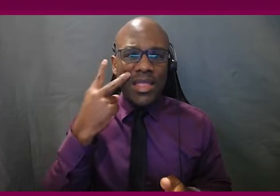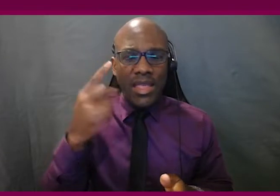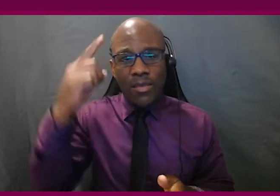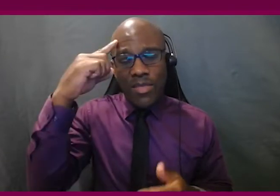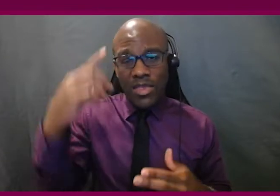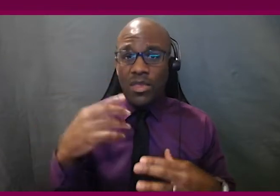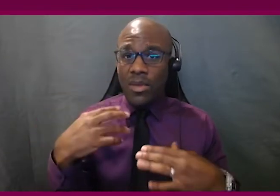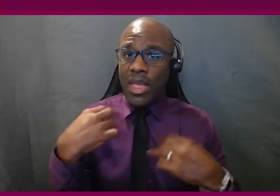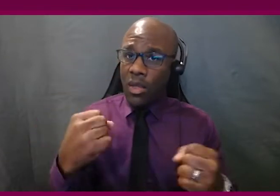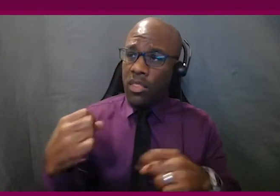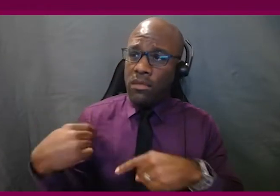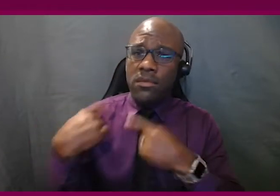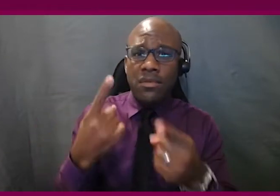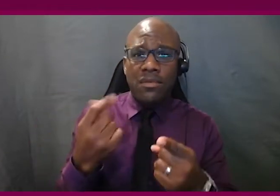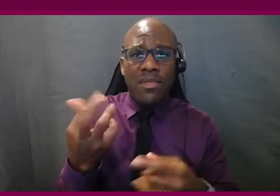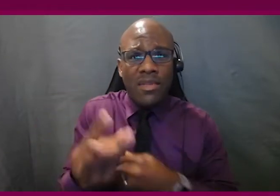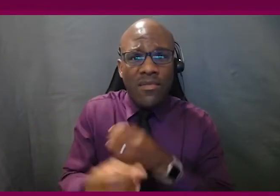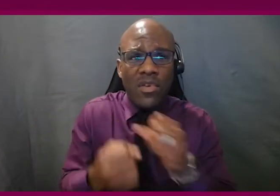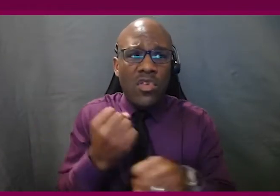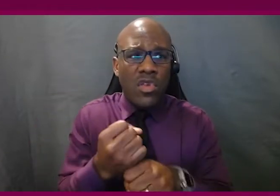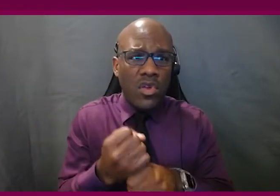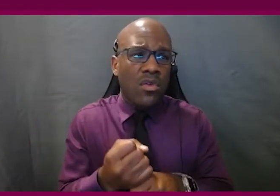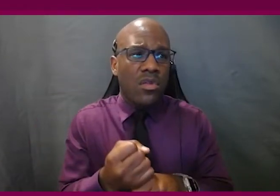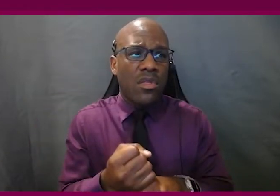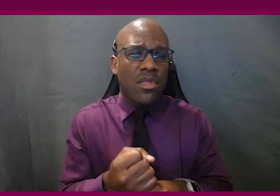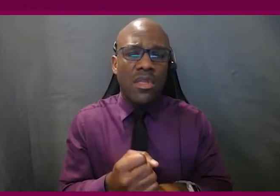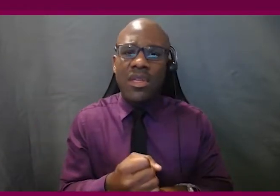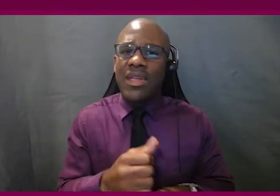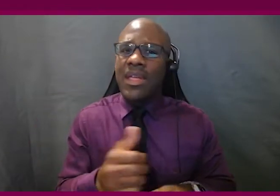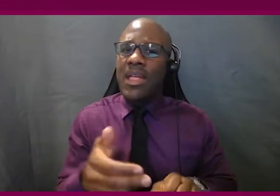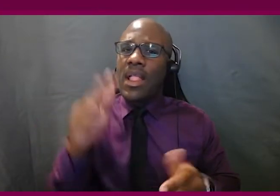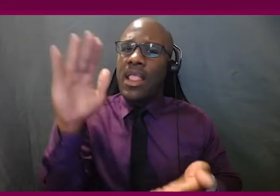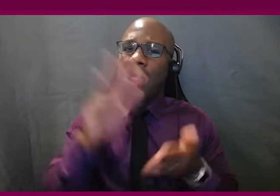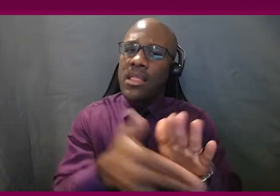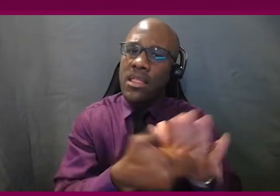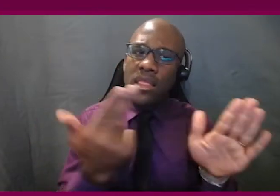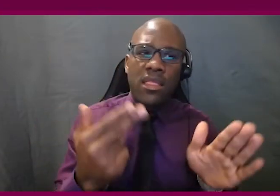and destigmatized over the past few years, but of course like most social issues, we